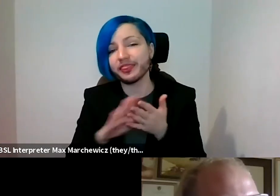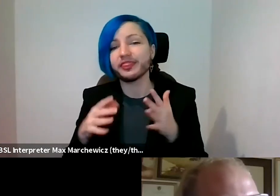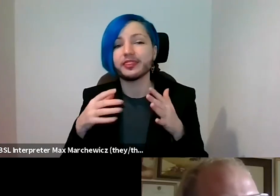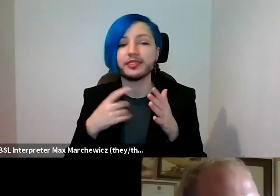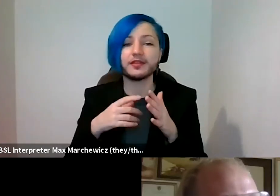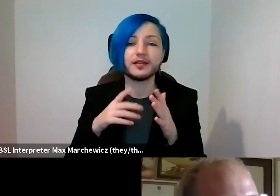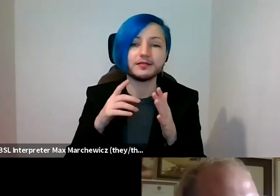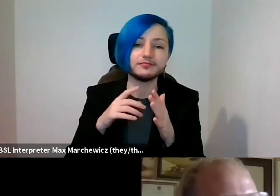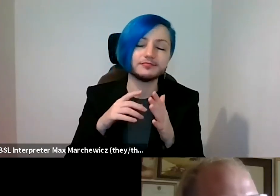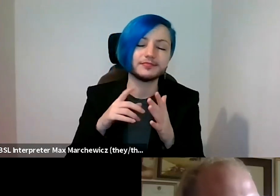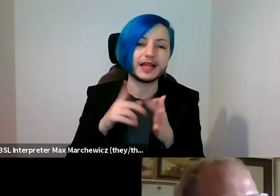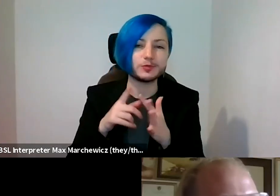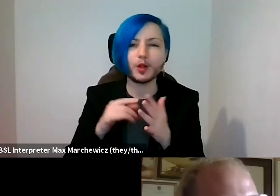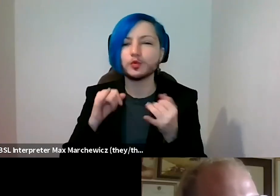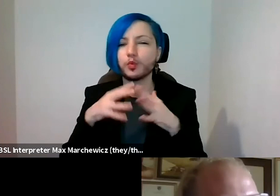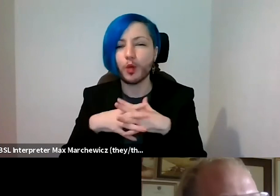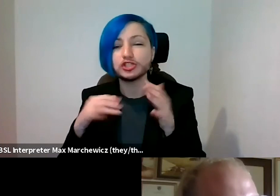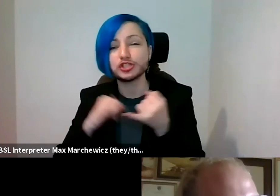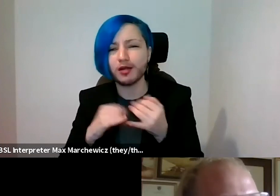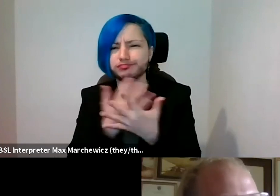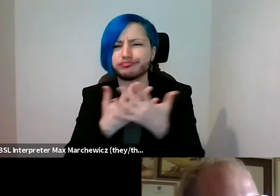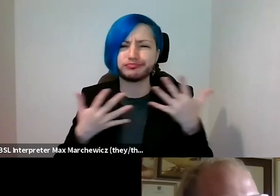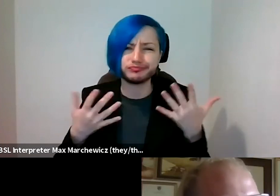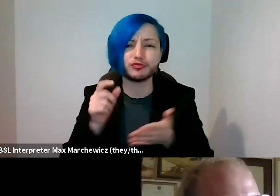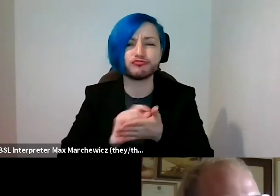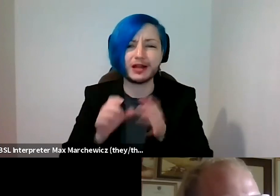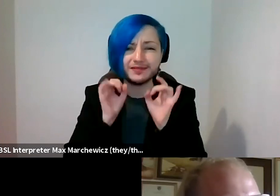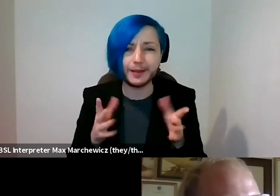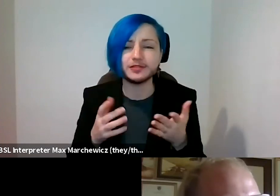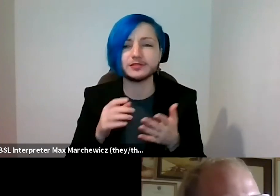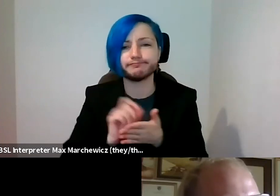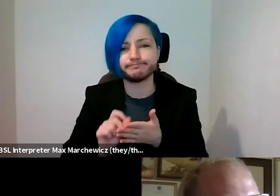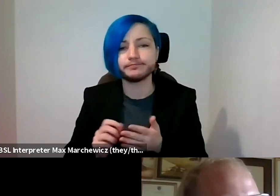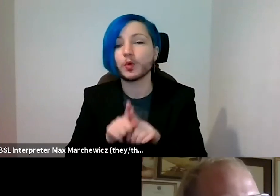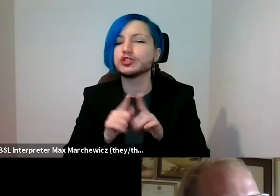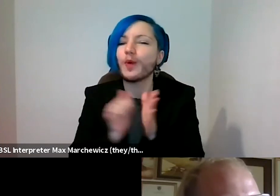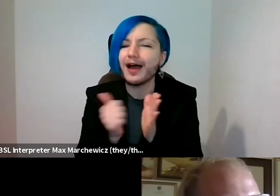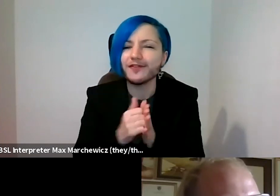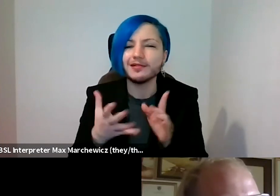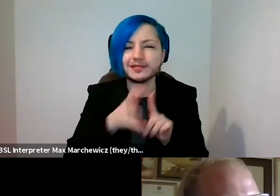and so many others. It's absolutely fascinating. And I've also got these advertisements, and things like that, so it's been a,